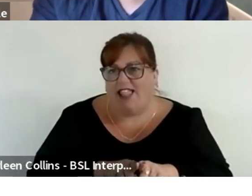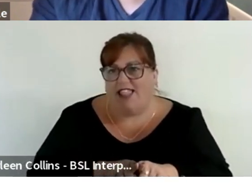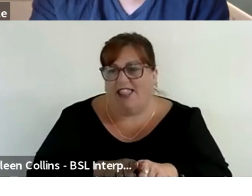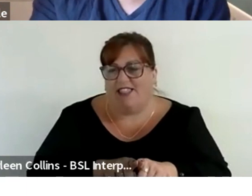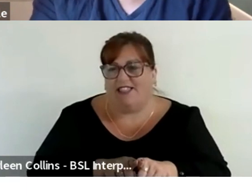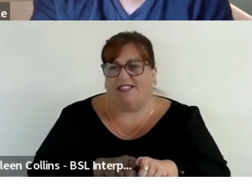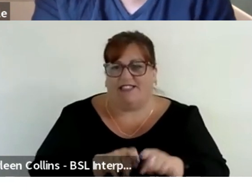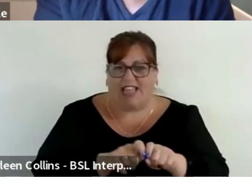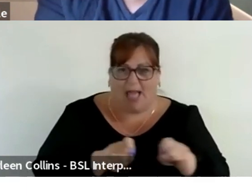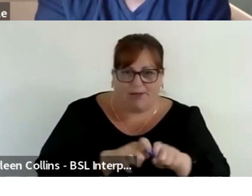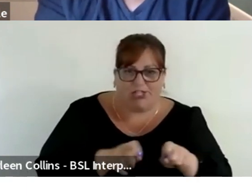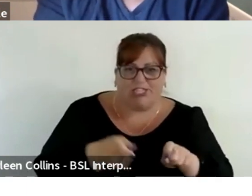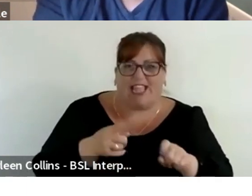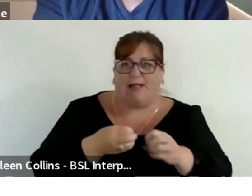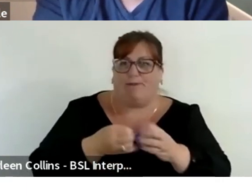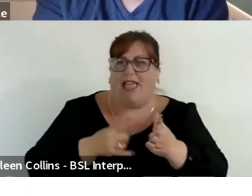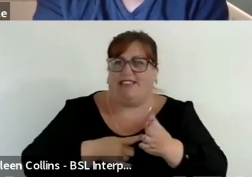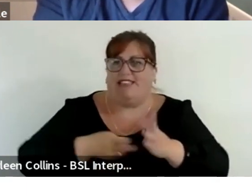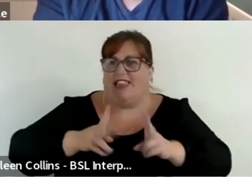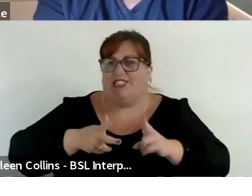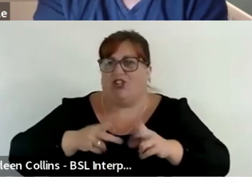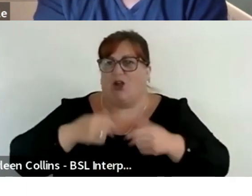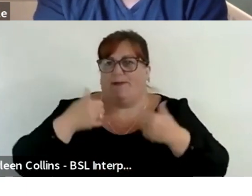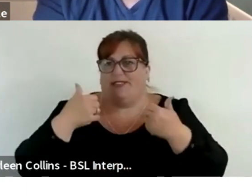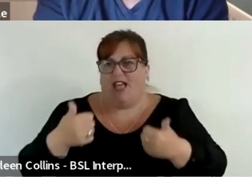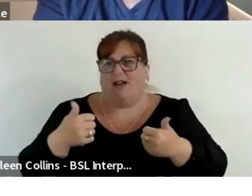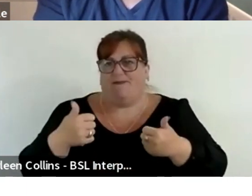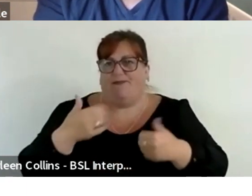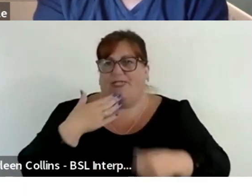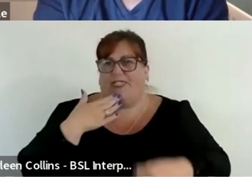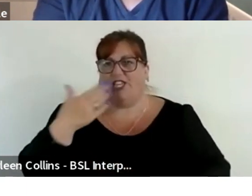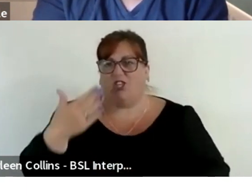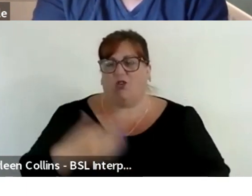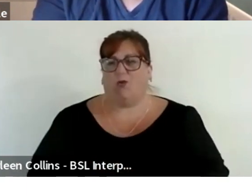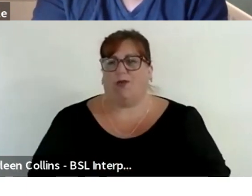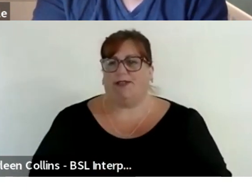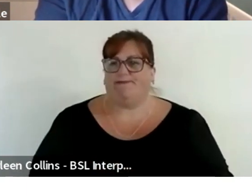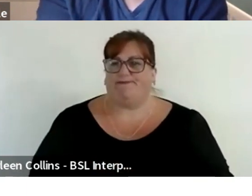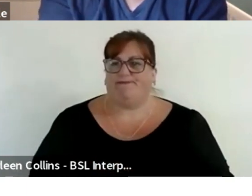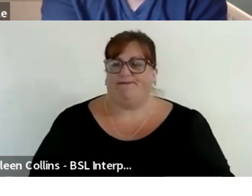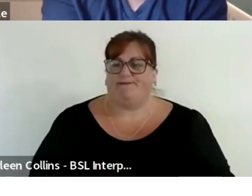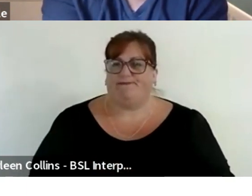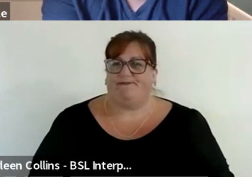interpreter. Thank you for your help today. I hope you feel your questions have been answered.